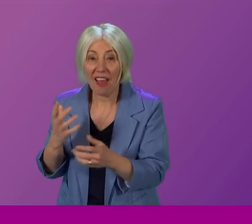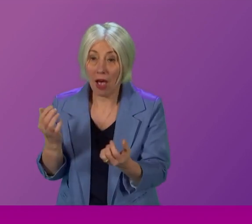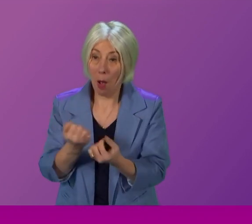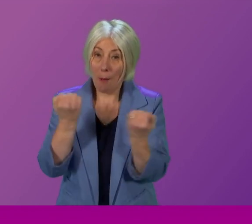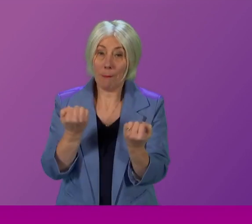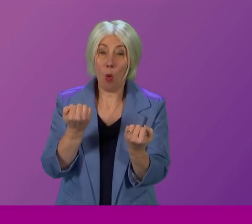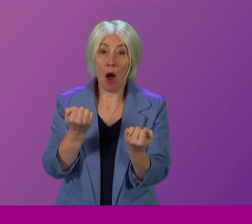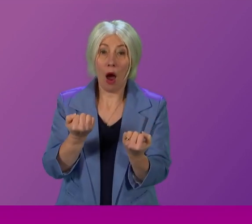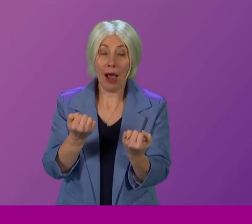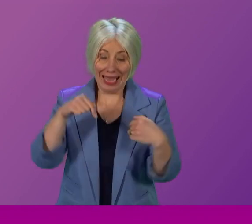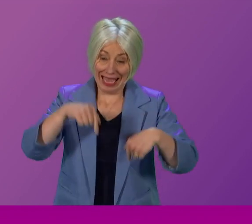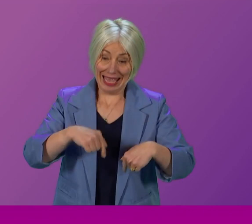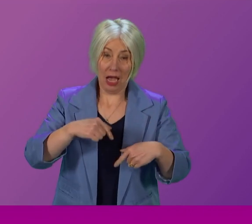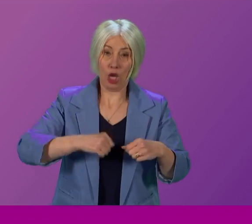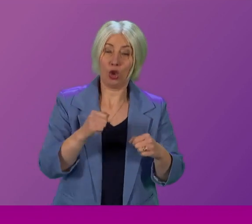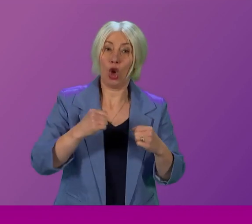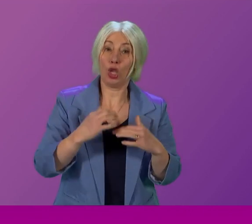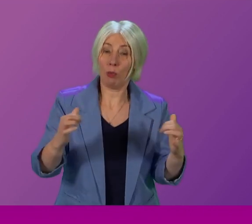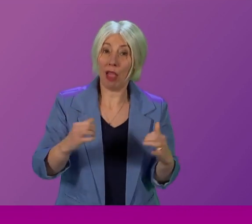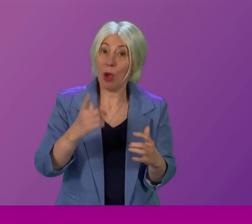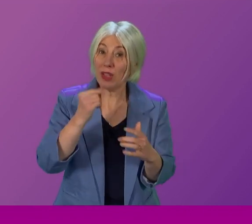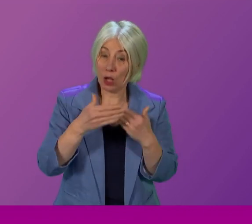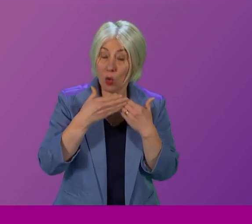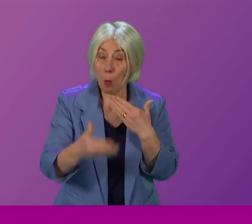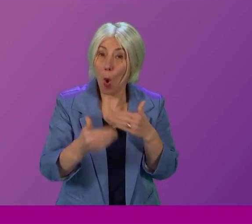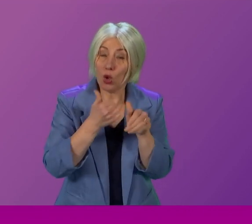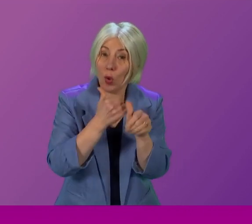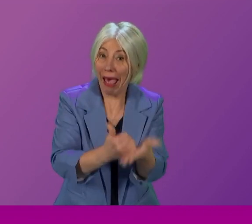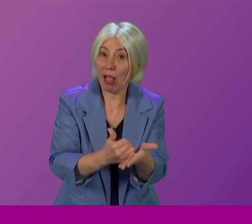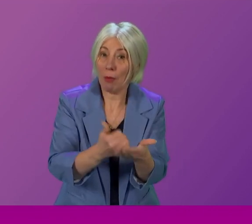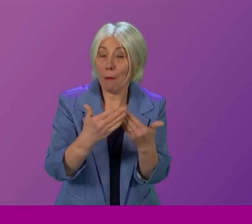the Scottish Parliament—we would be able to do much more than we can do right now. In addition,